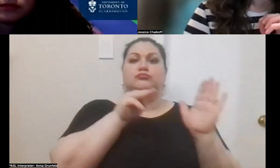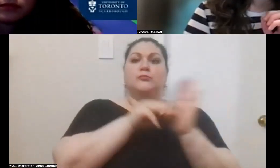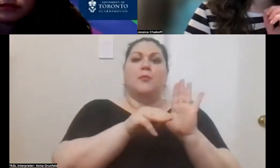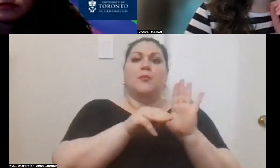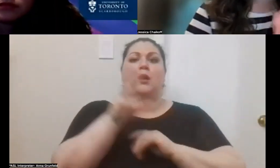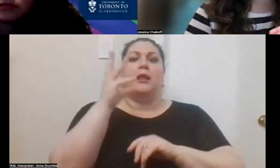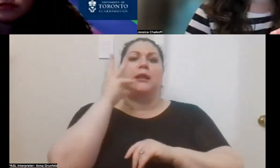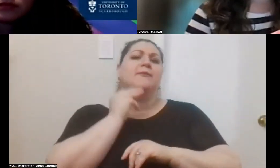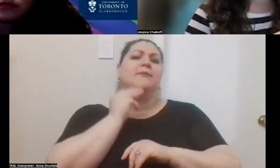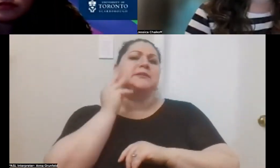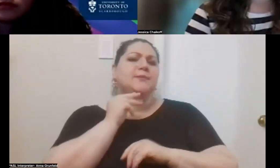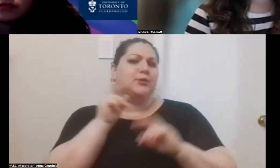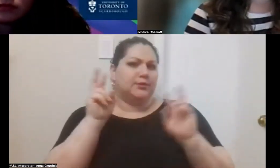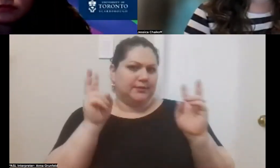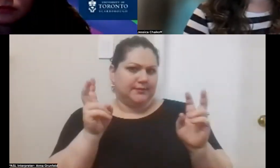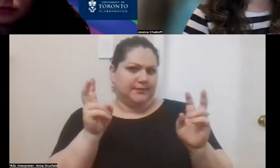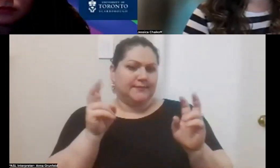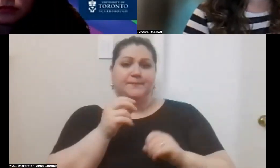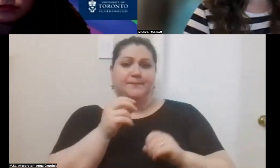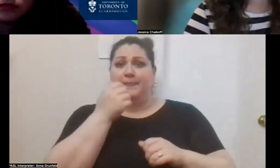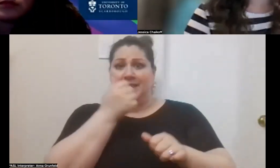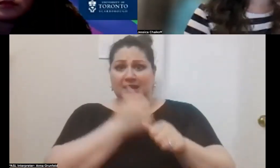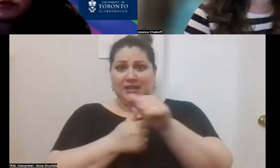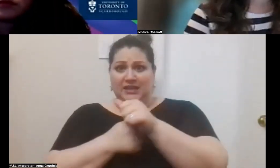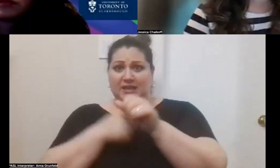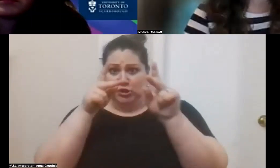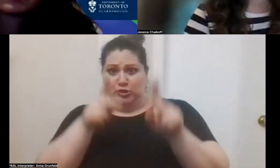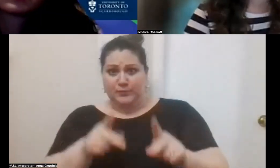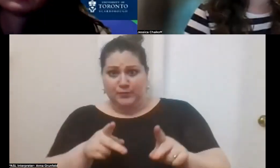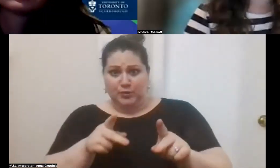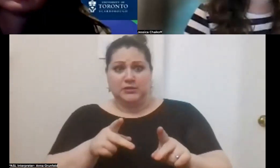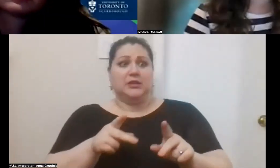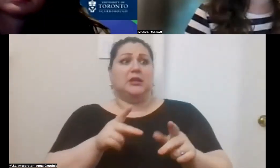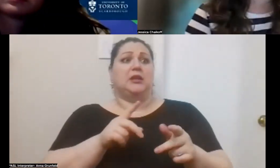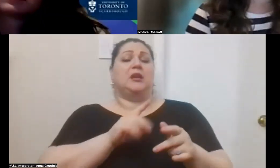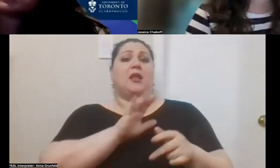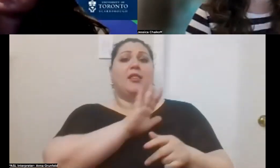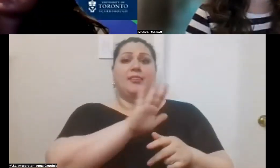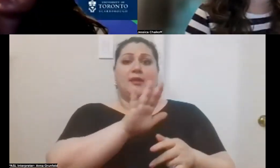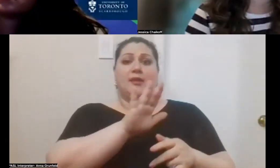Everyone's disability, their experience, their definition of it is different.